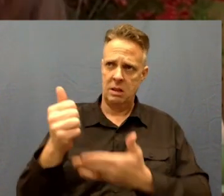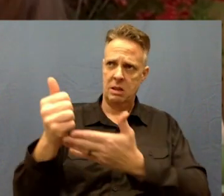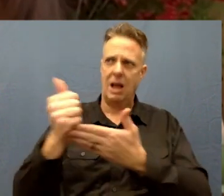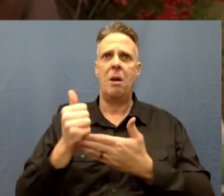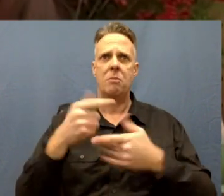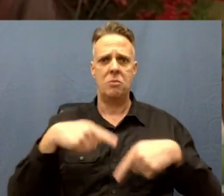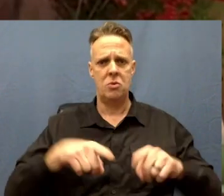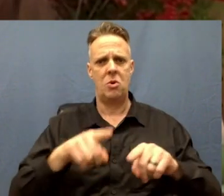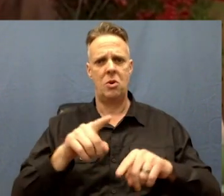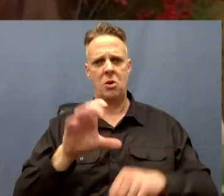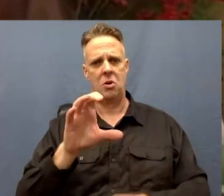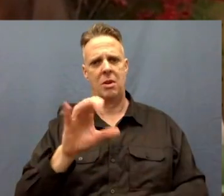CRISIS TO FILL THE GAP FOR PORTLANDERS AND OREGONIANS WHO